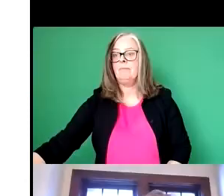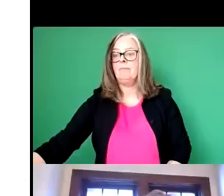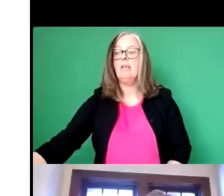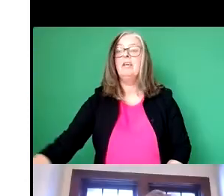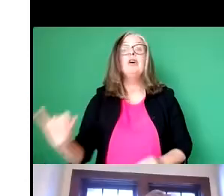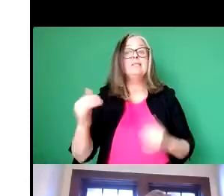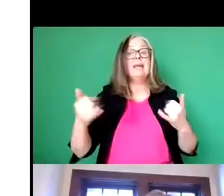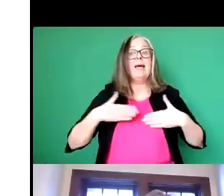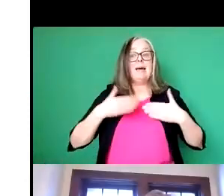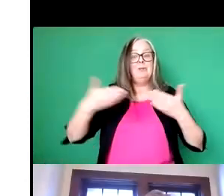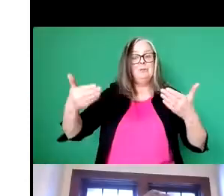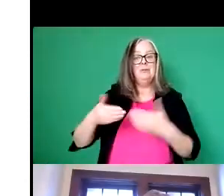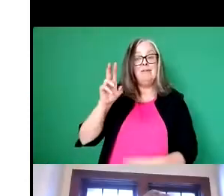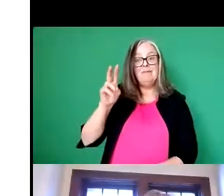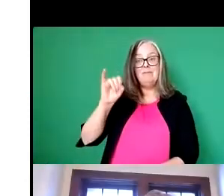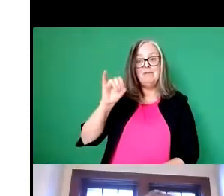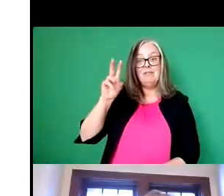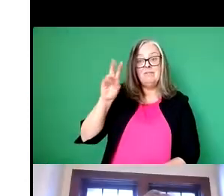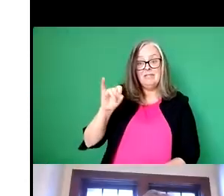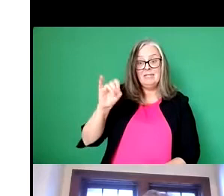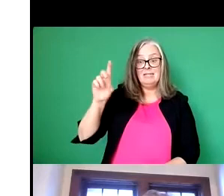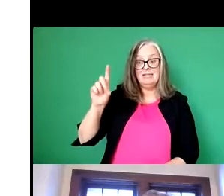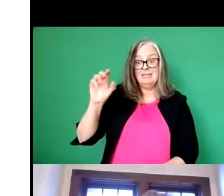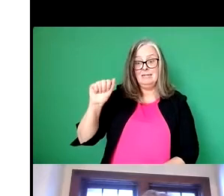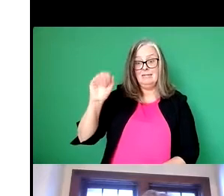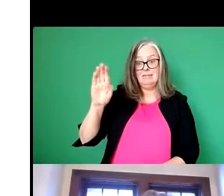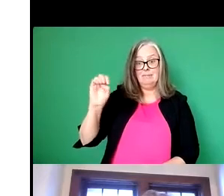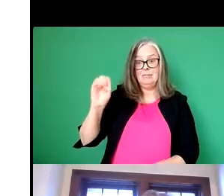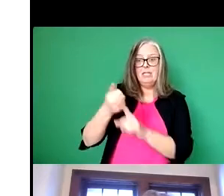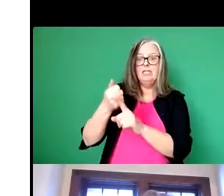and community outreach program lead for the cnib manitoba division